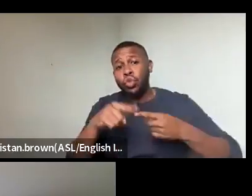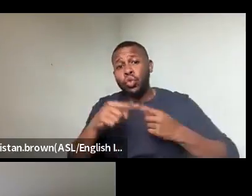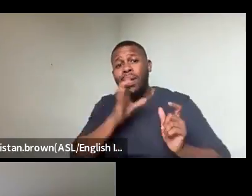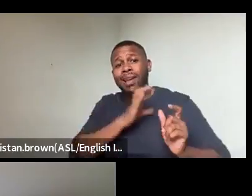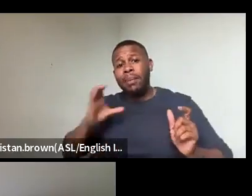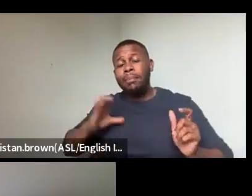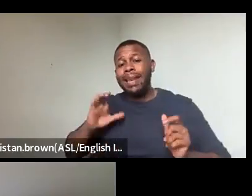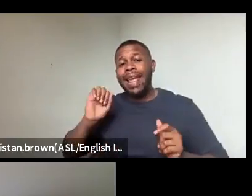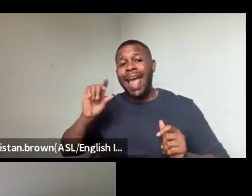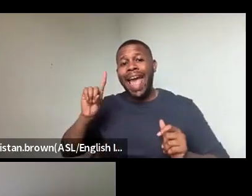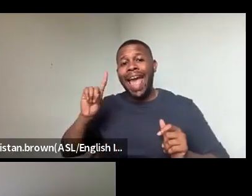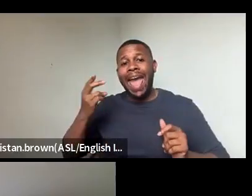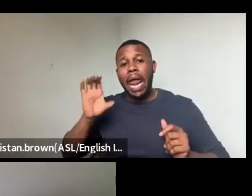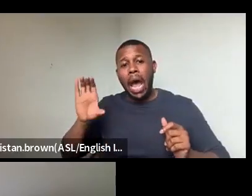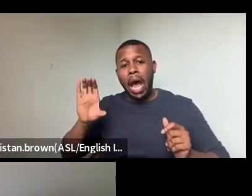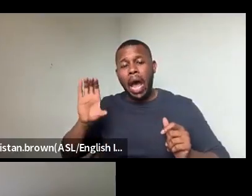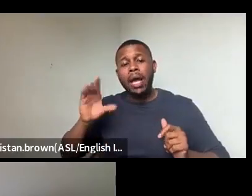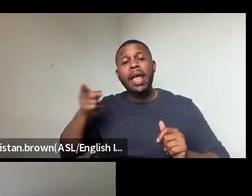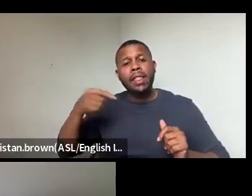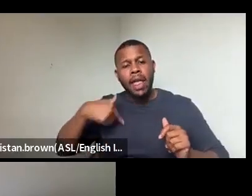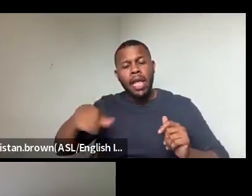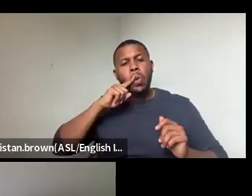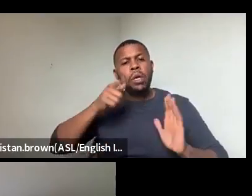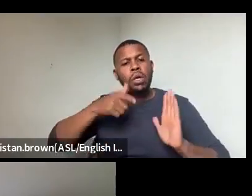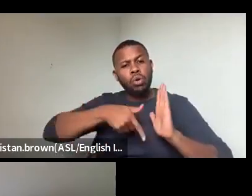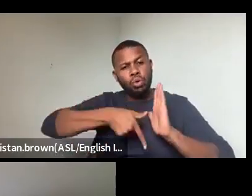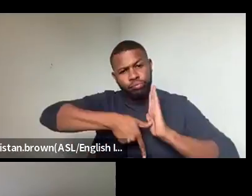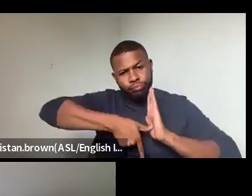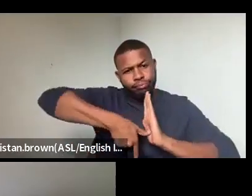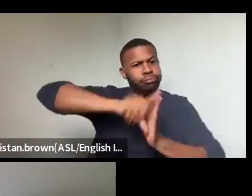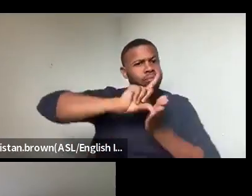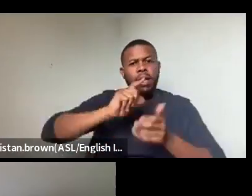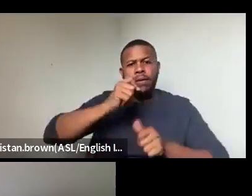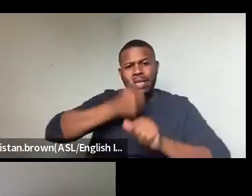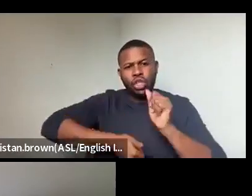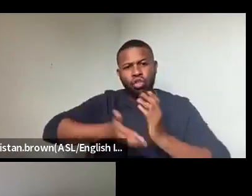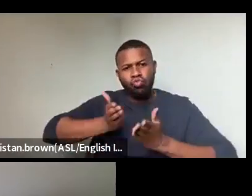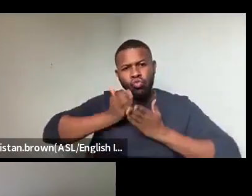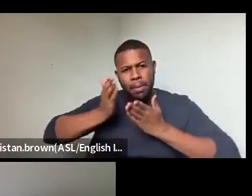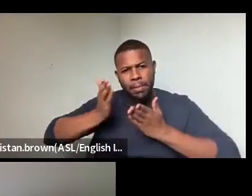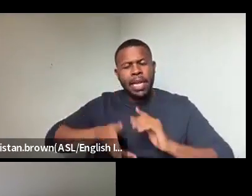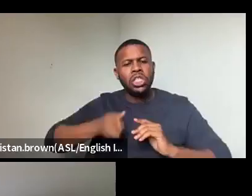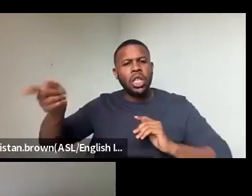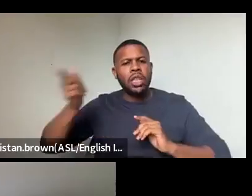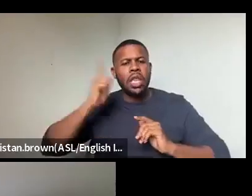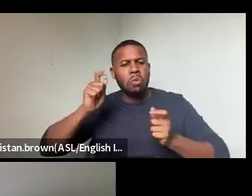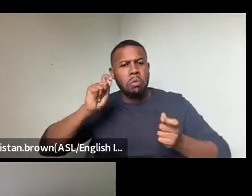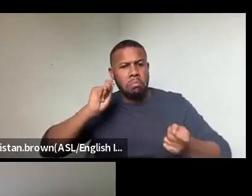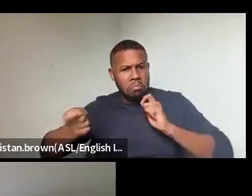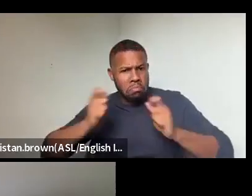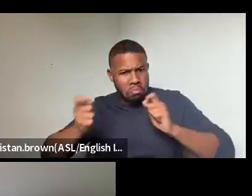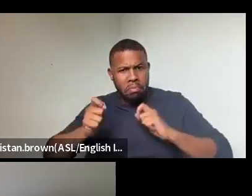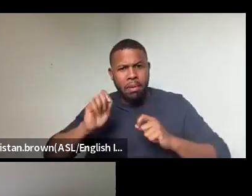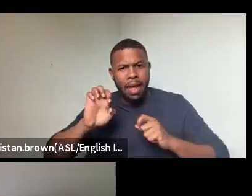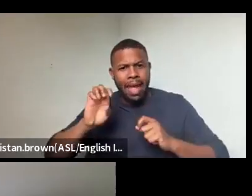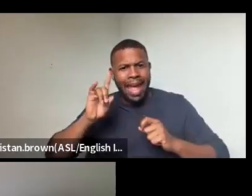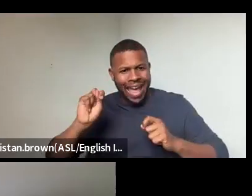And then once we have a draft put together,you know, it goes through many review processes,